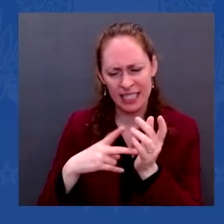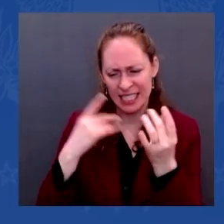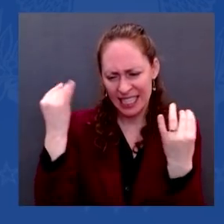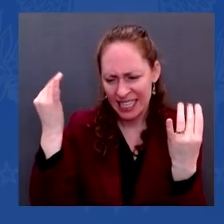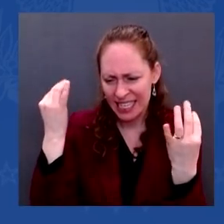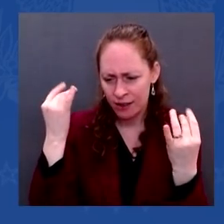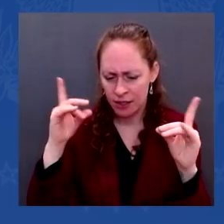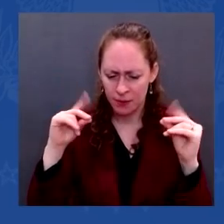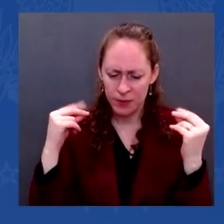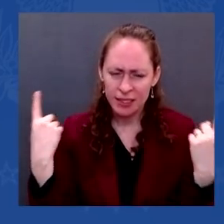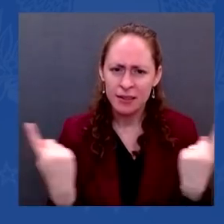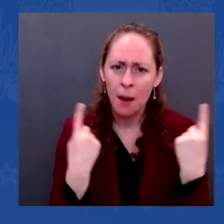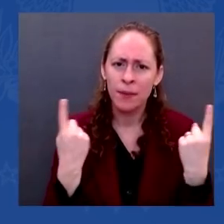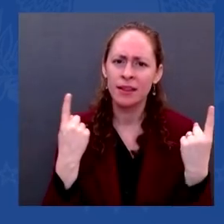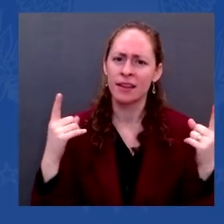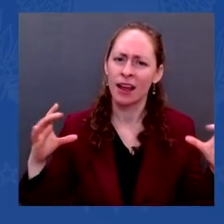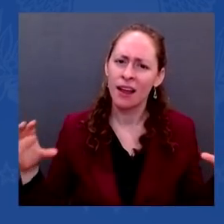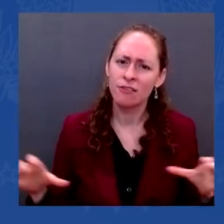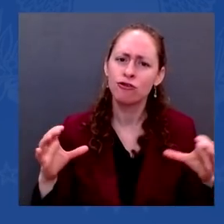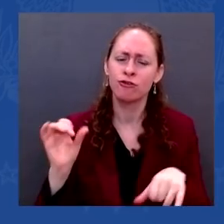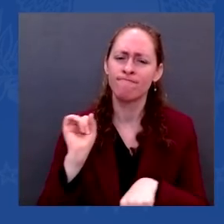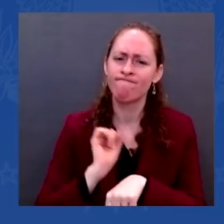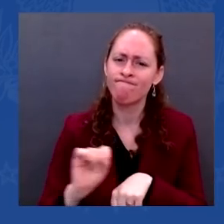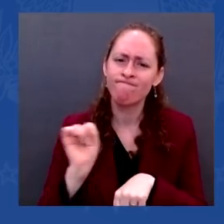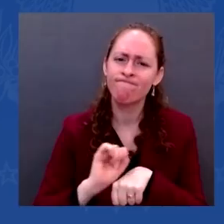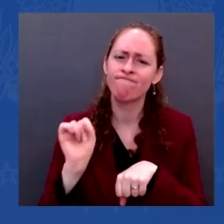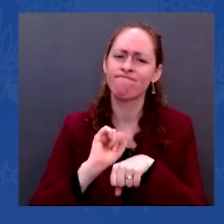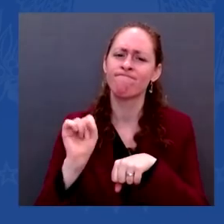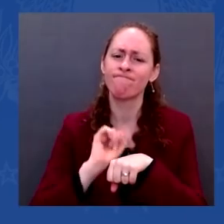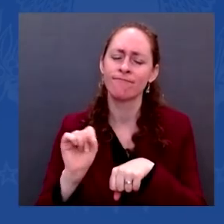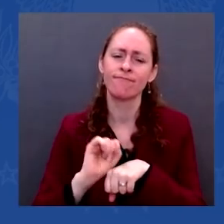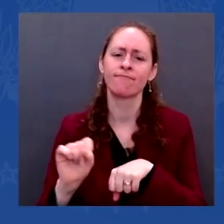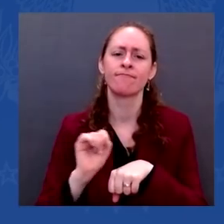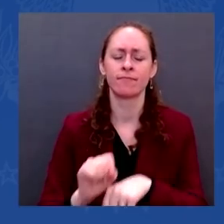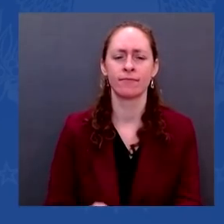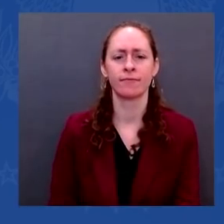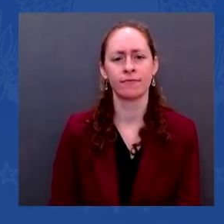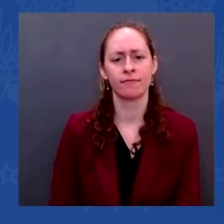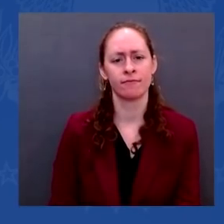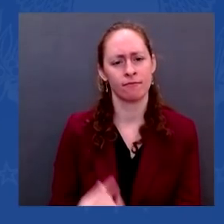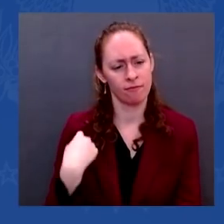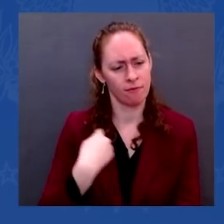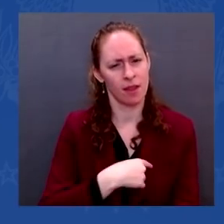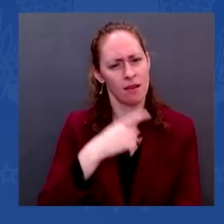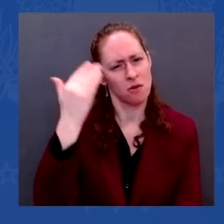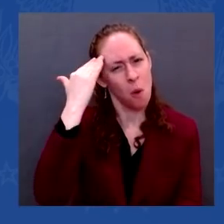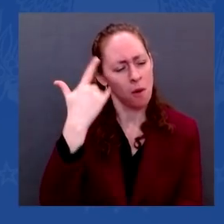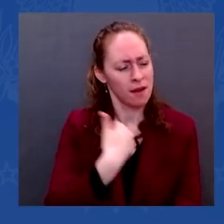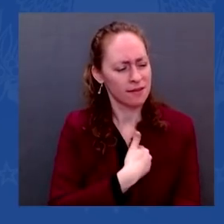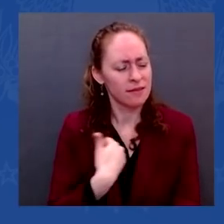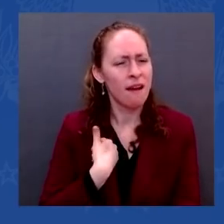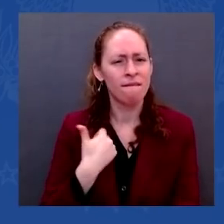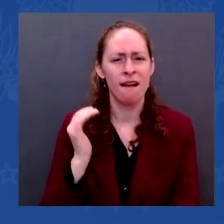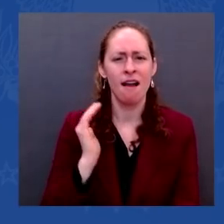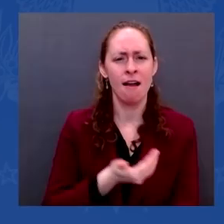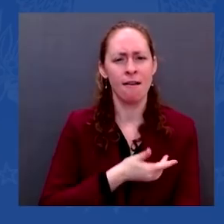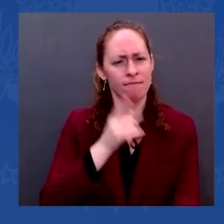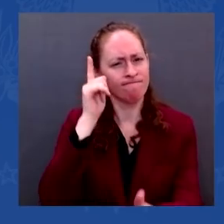I am blessed to have worshiped over the years with many pastors, one of whom recently reminded me of the story of Nehemiah.